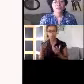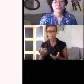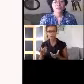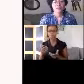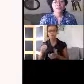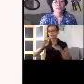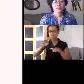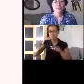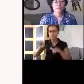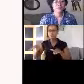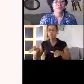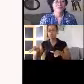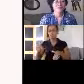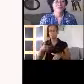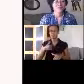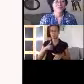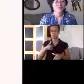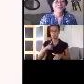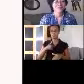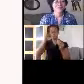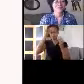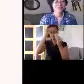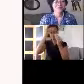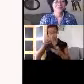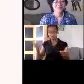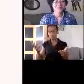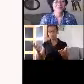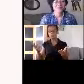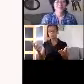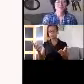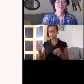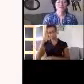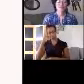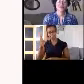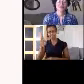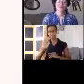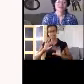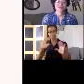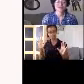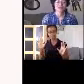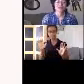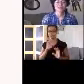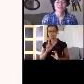it from the rooftops, to some folks, is the value and importance of actually if we're